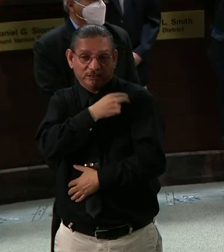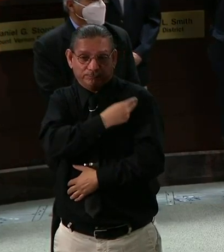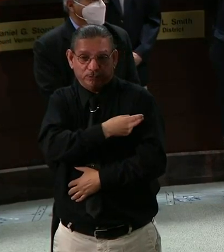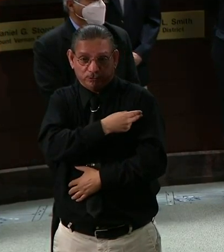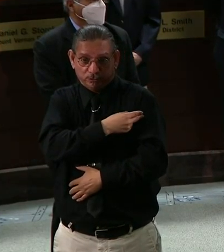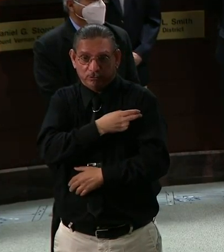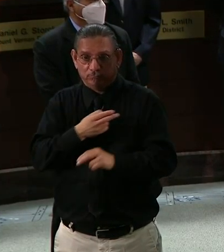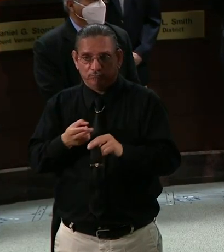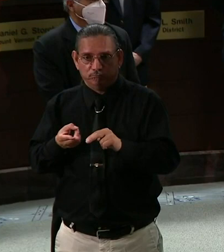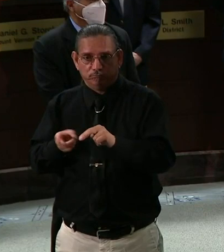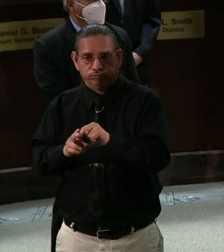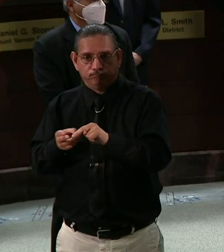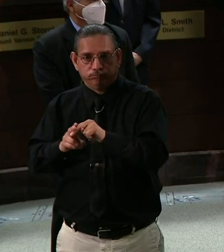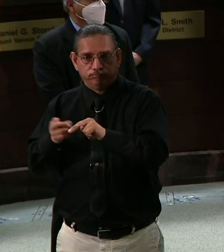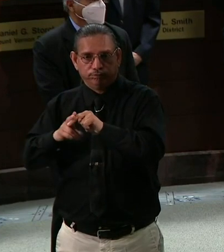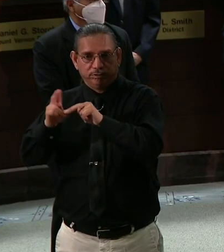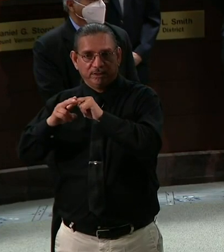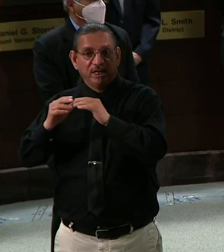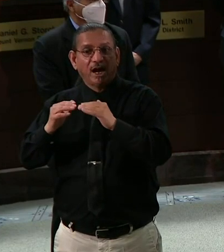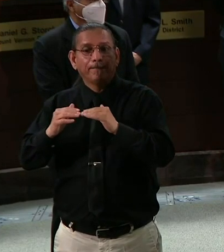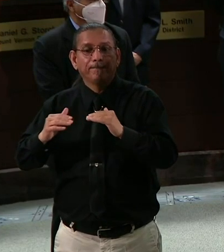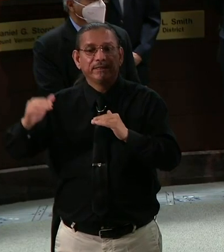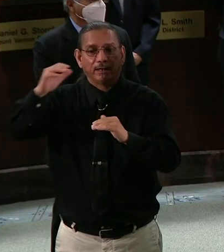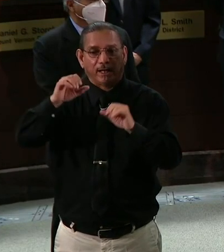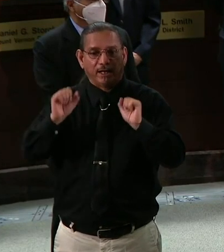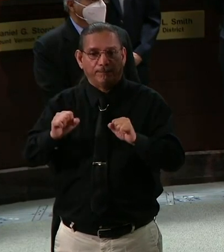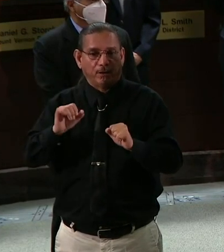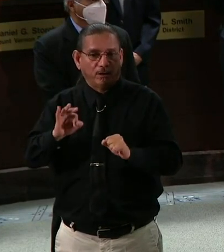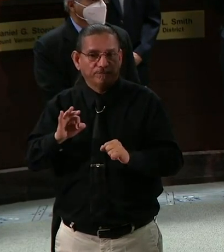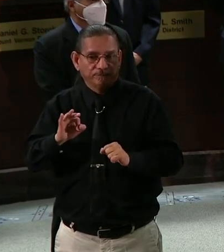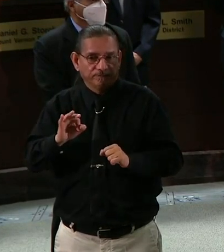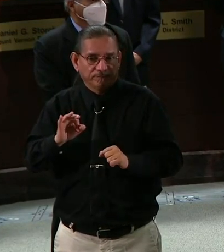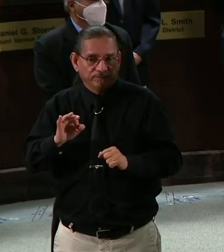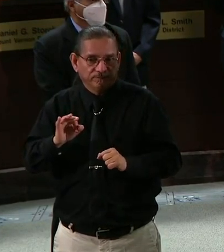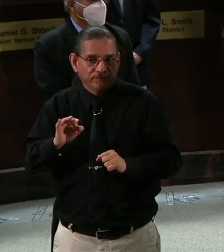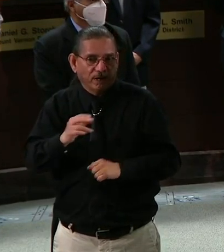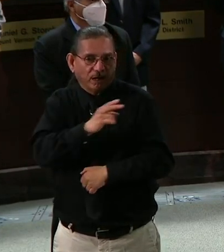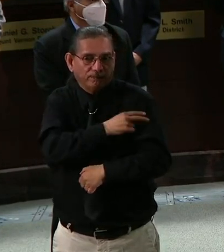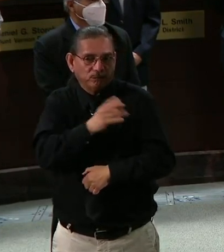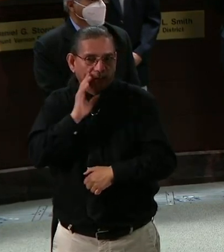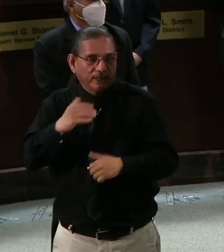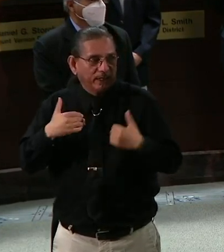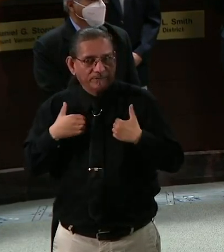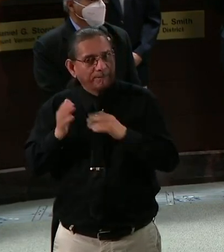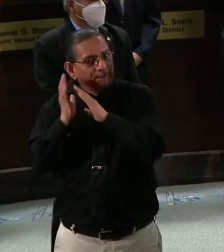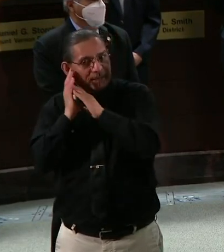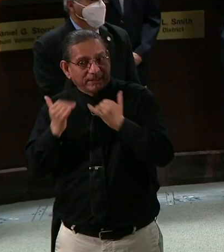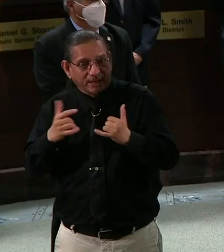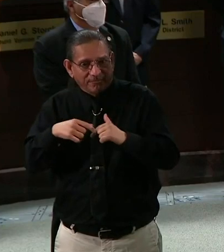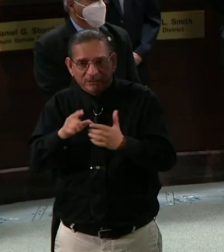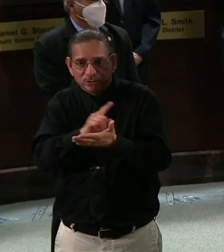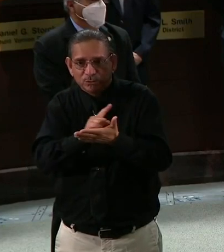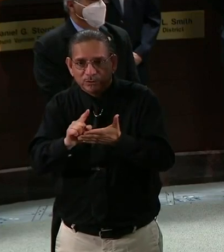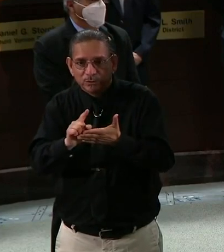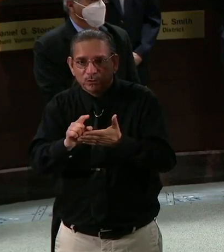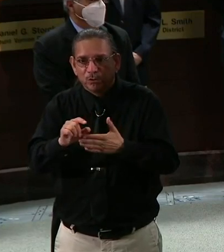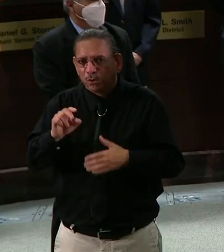GROW. AT WITH THE PERCENTAGE OF OCCUPIED BEDS INCREASING BEYOND EXISTING CAPACITY IN THE WEEK